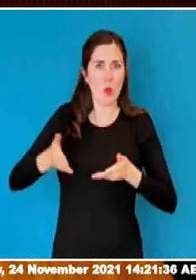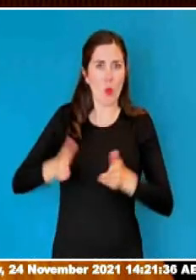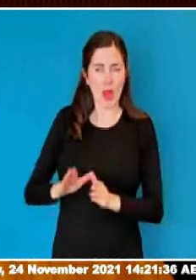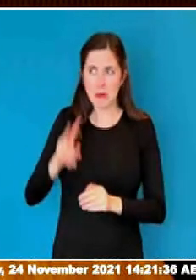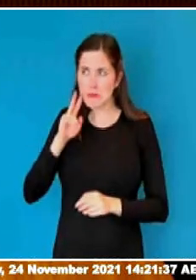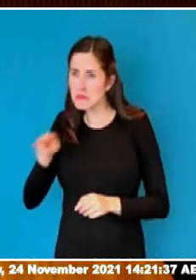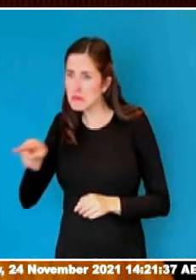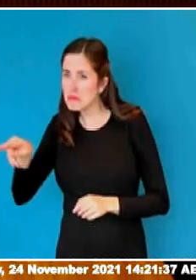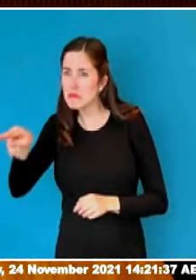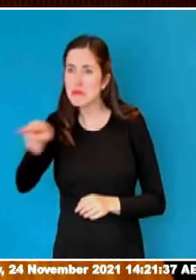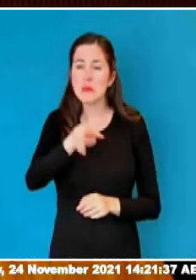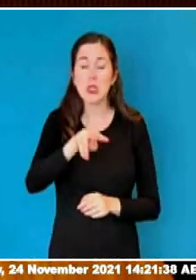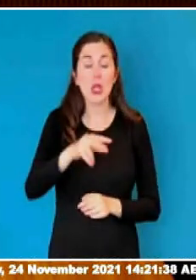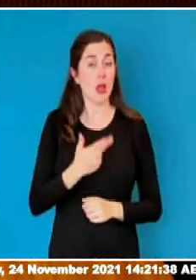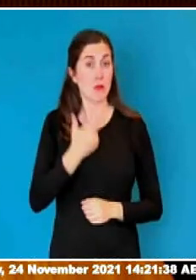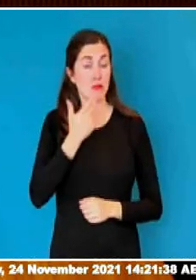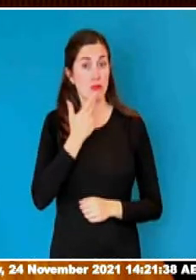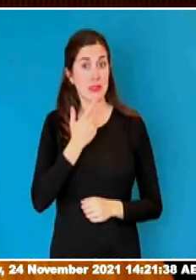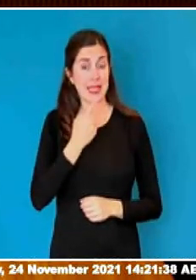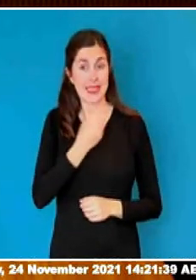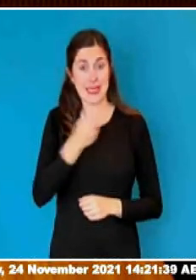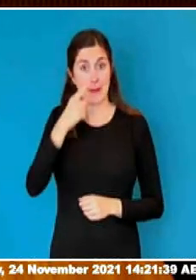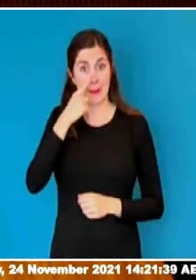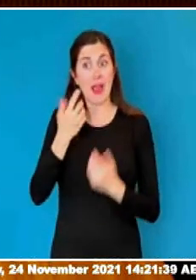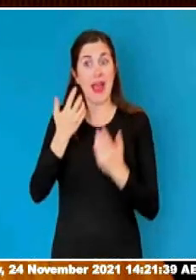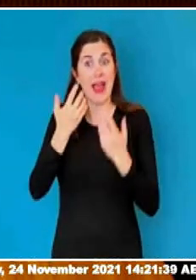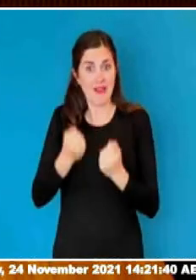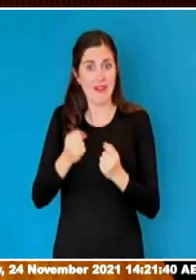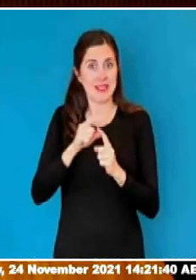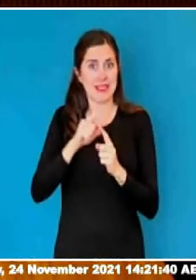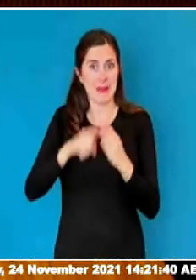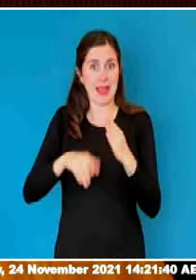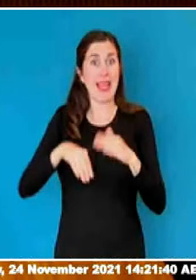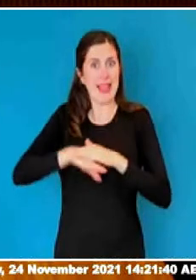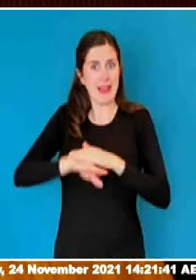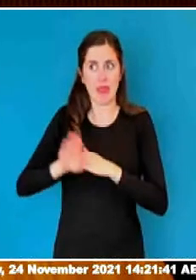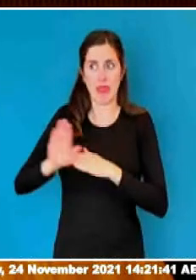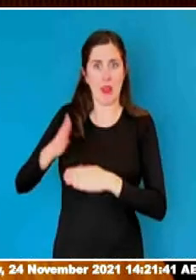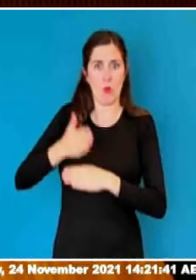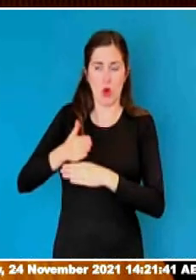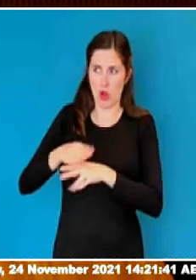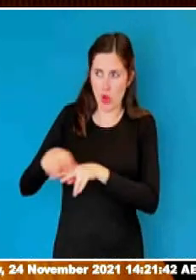are people with disability in a workplace, that there are appropriate safeguards and